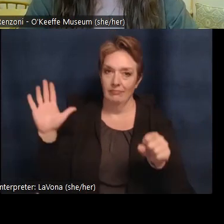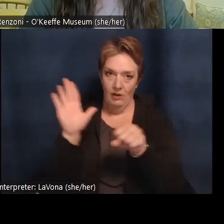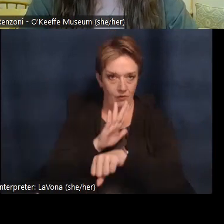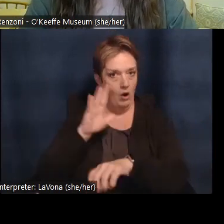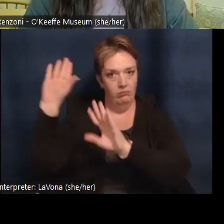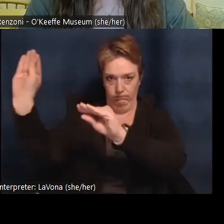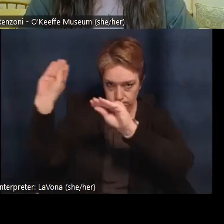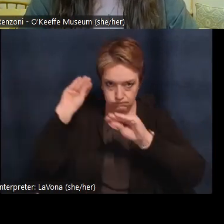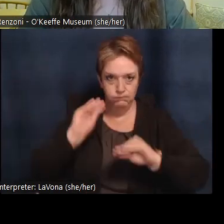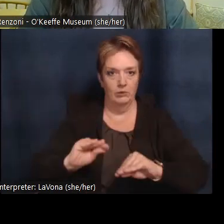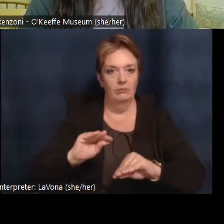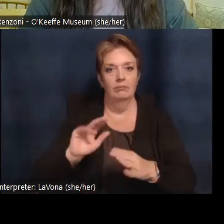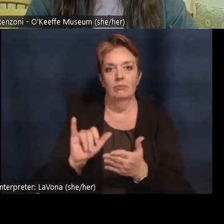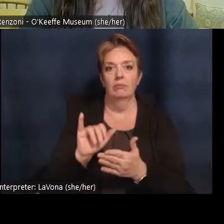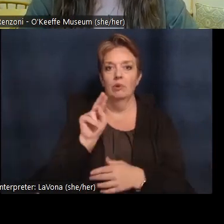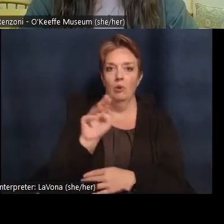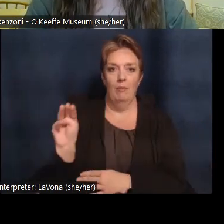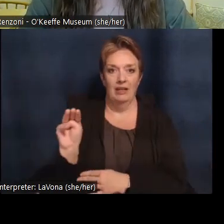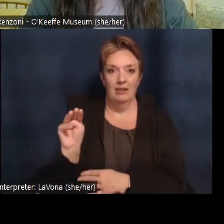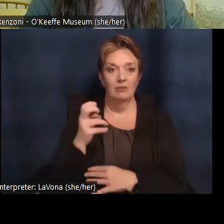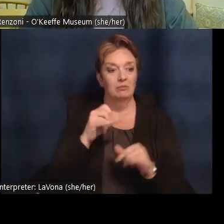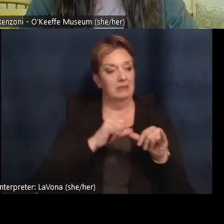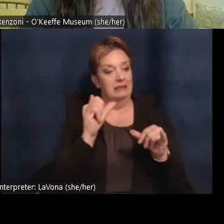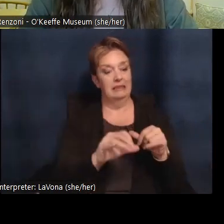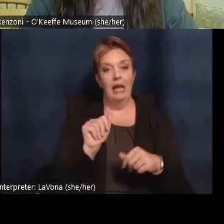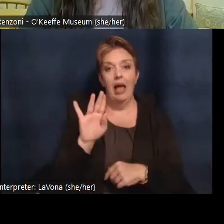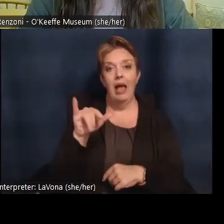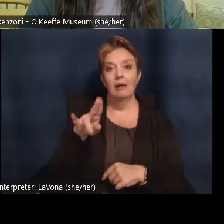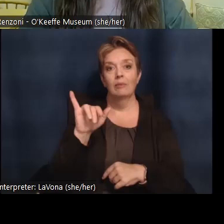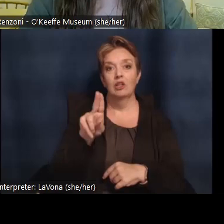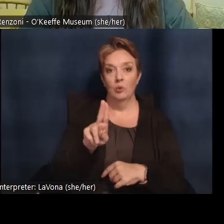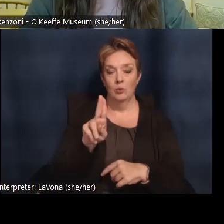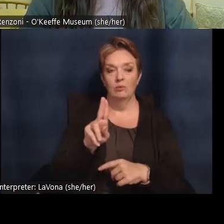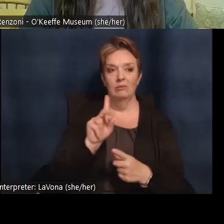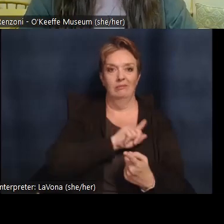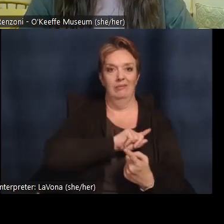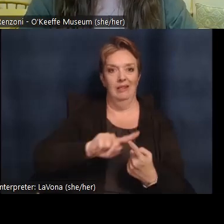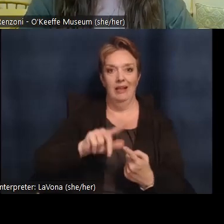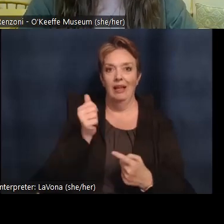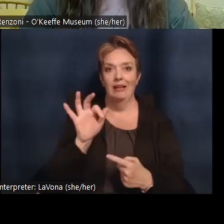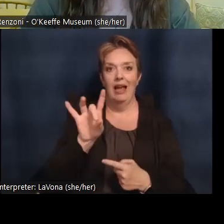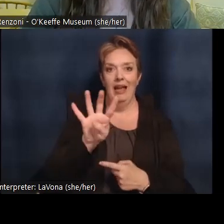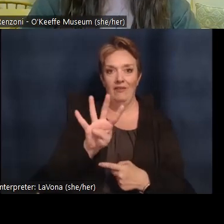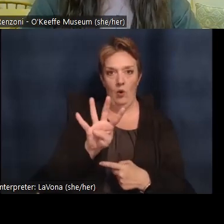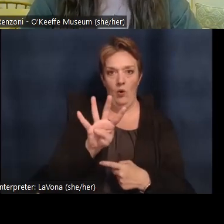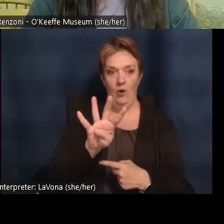And she stays here in Abiquiú until 1984, when she walks off the property to move to Santa Fe to be closer...